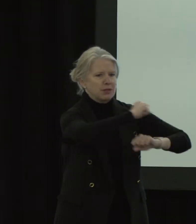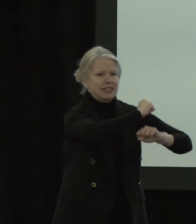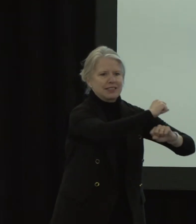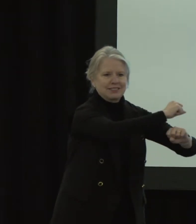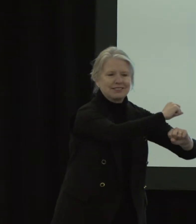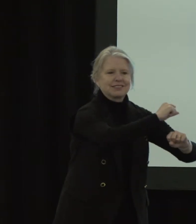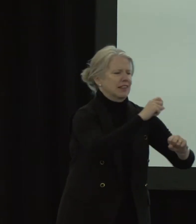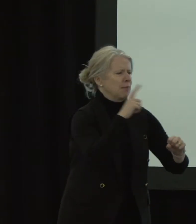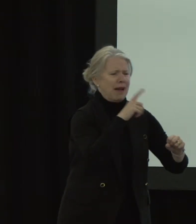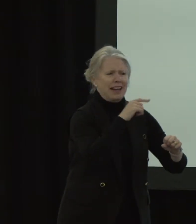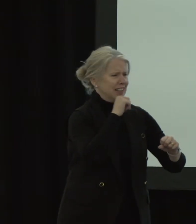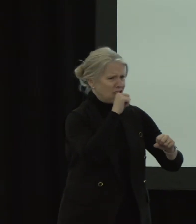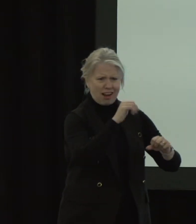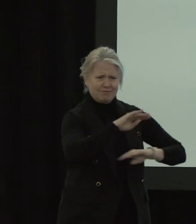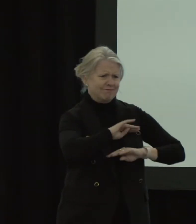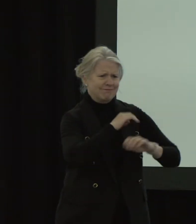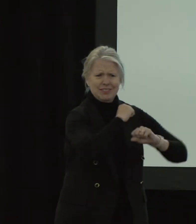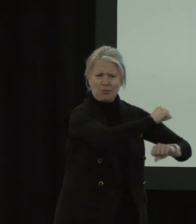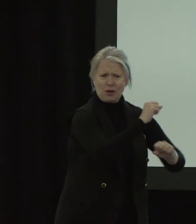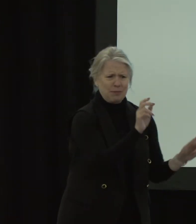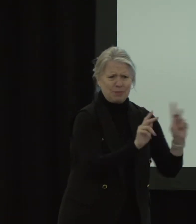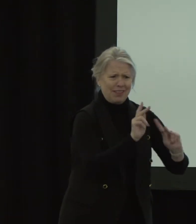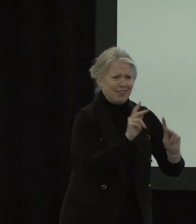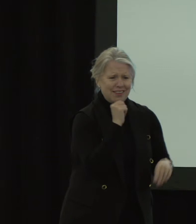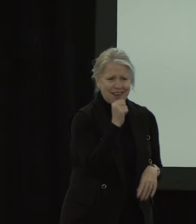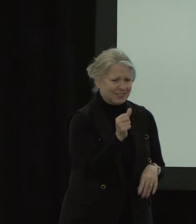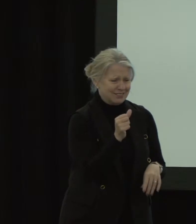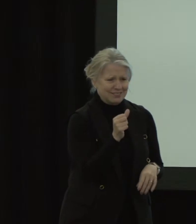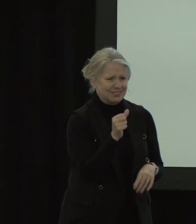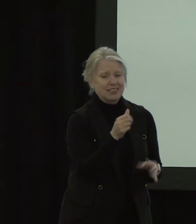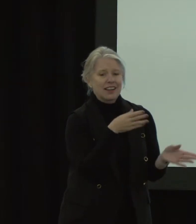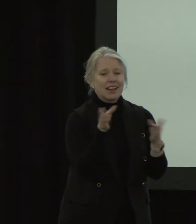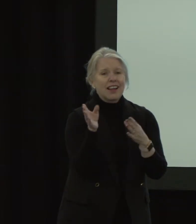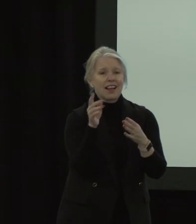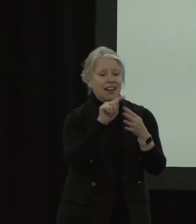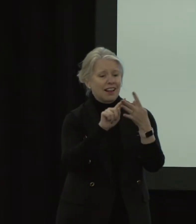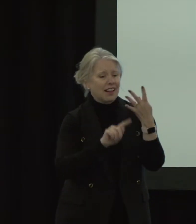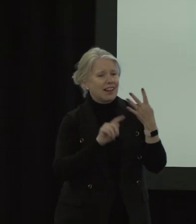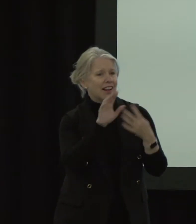provided for. The fact, that a number of companies, as they upgrade their IT